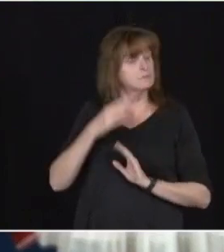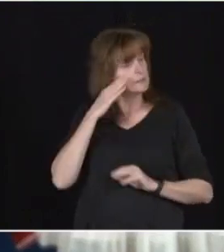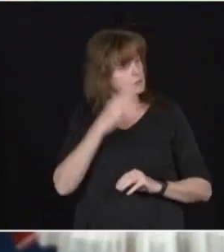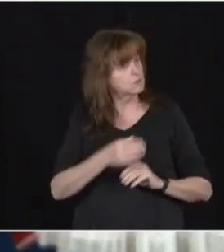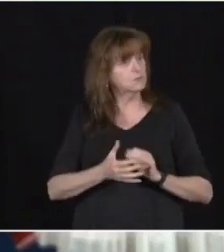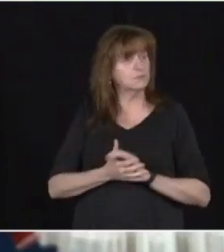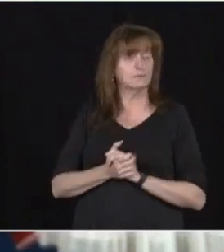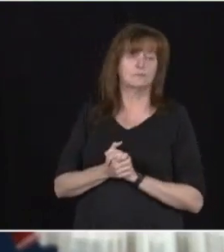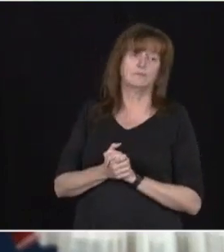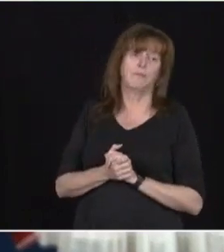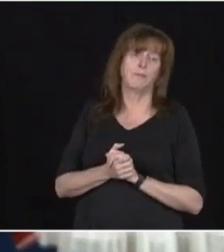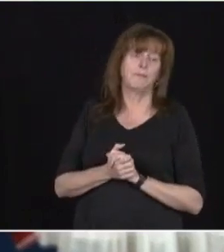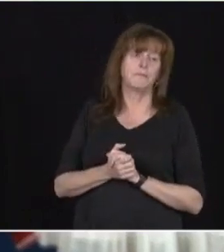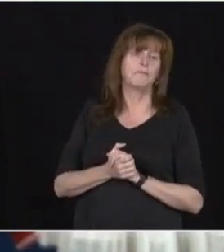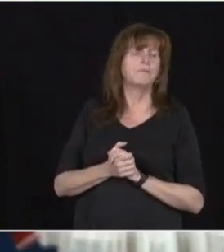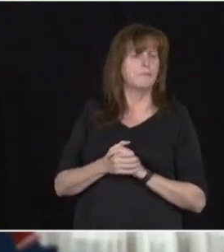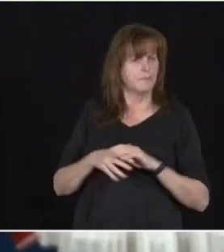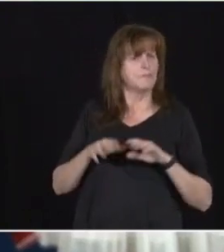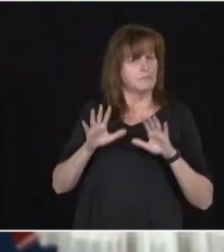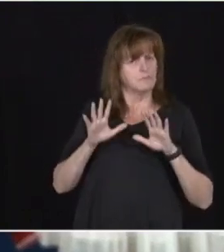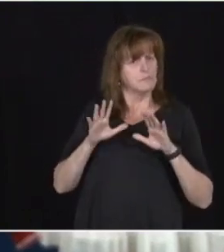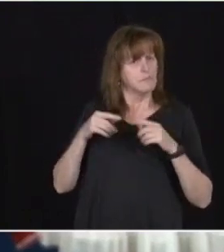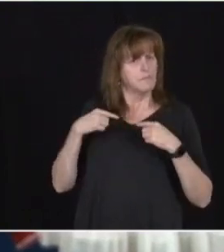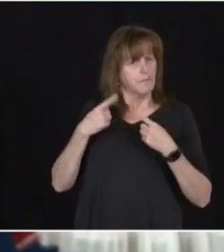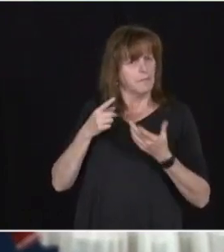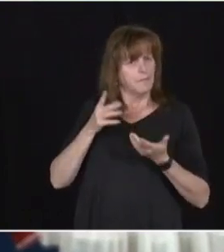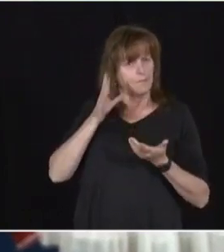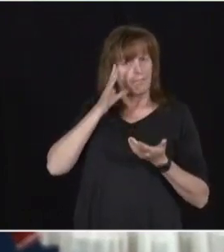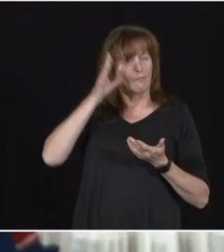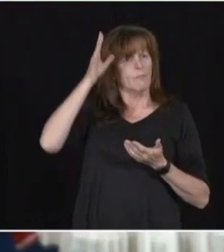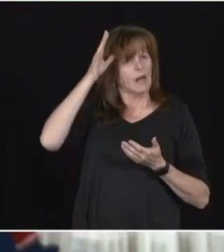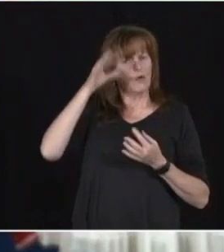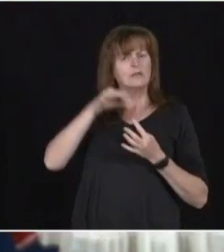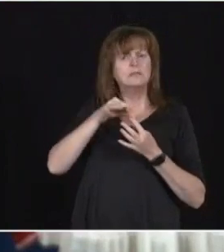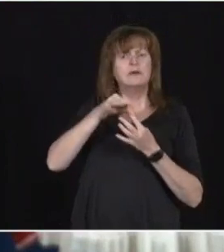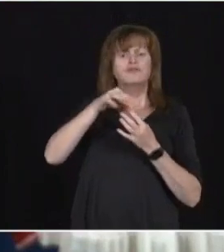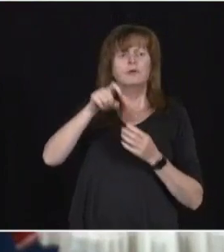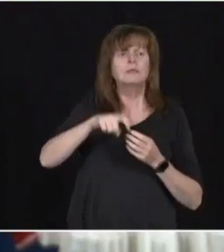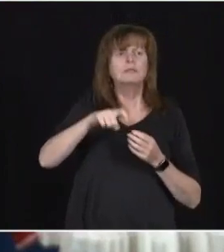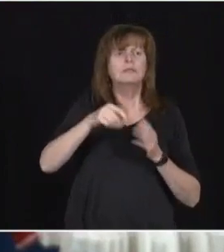We have been hearing from parents with special needs students who are struggling